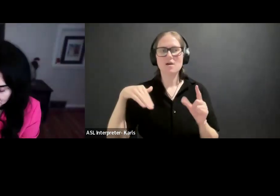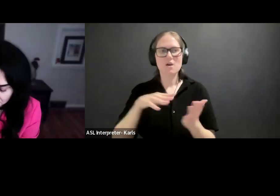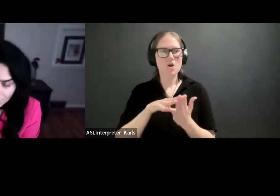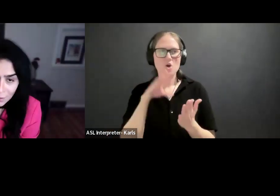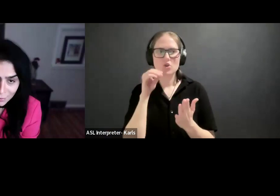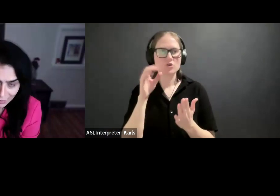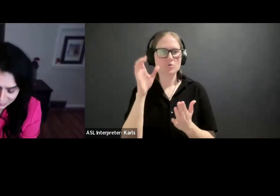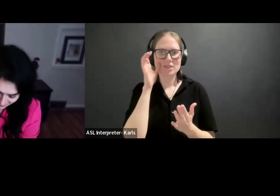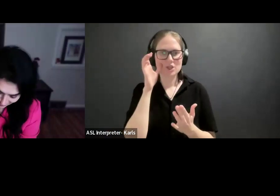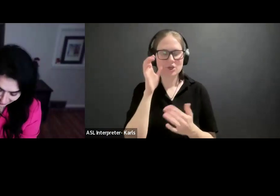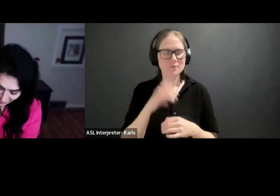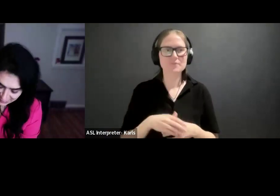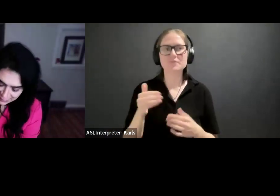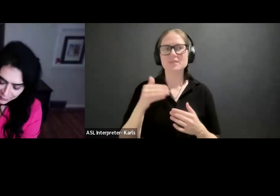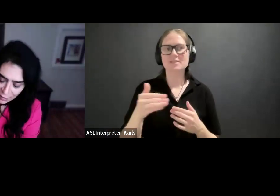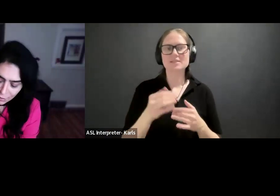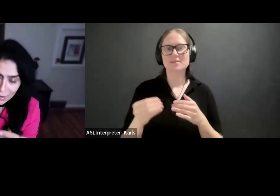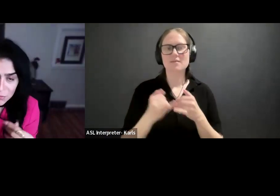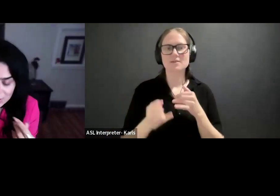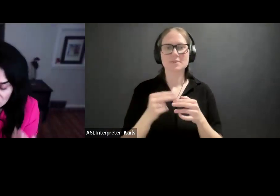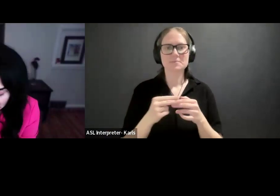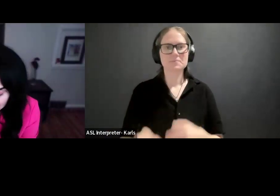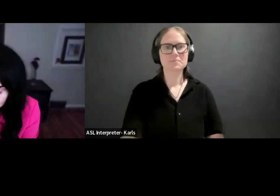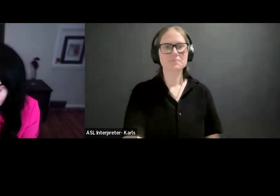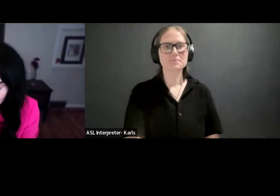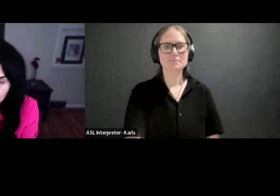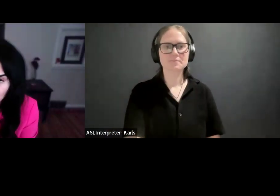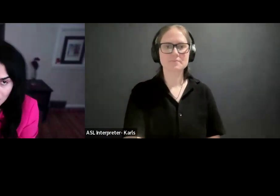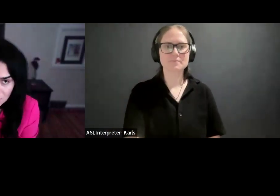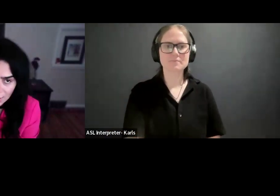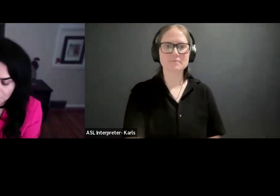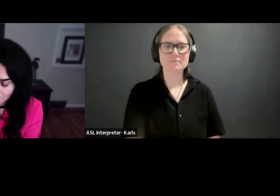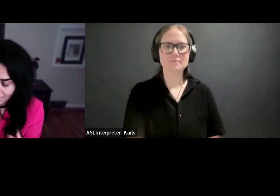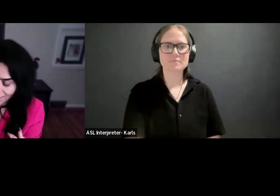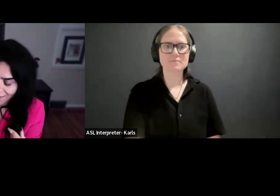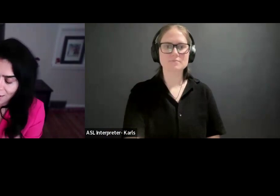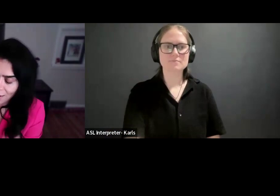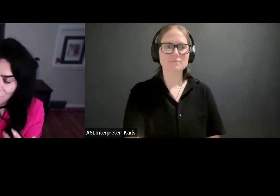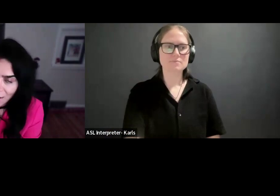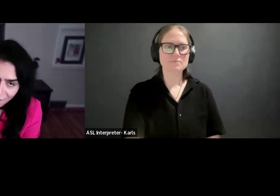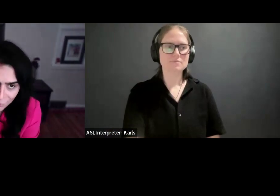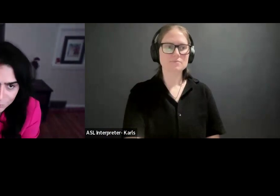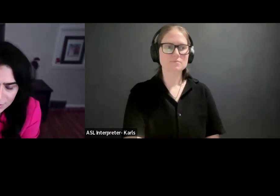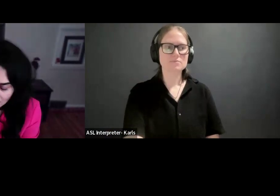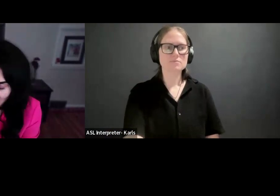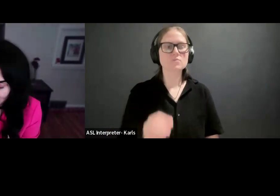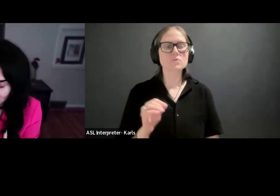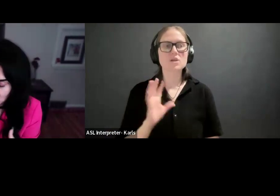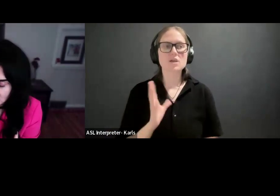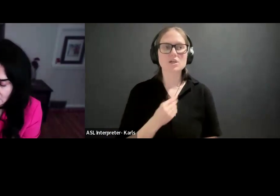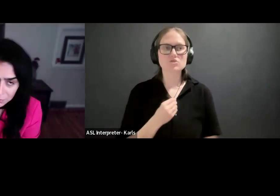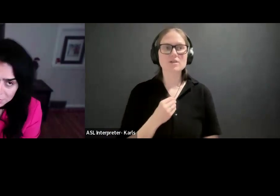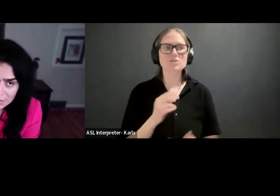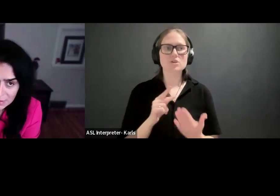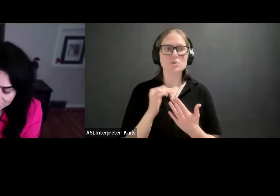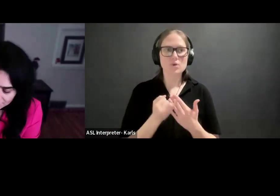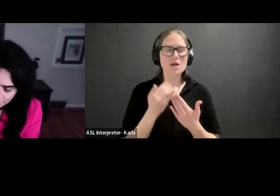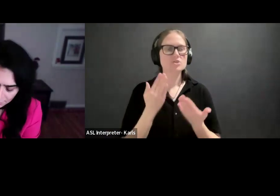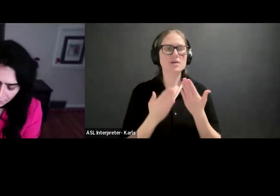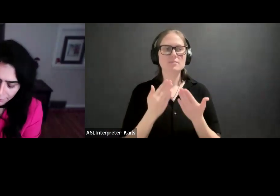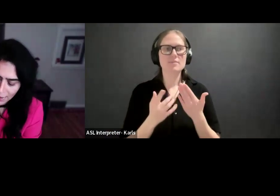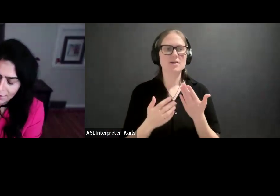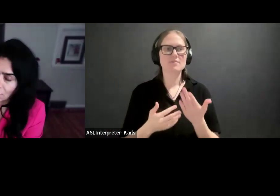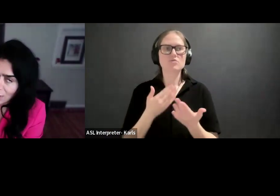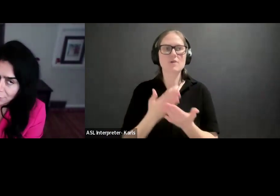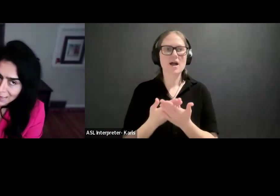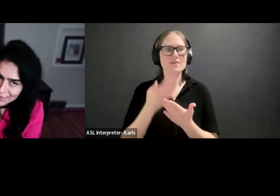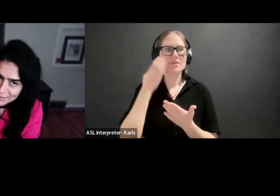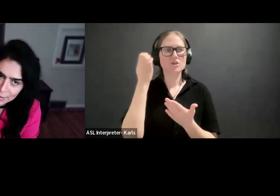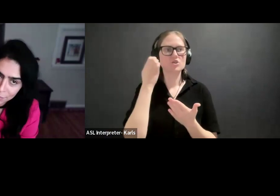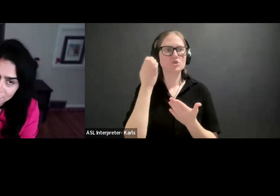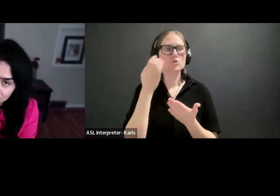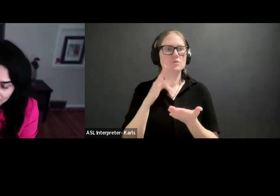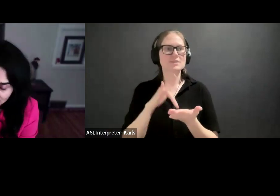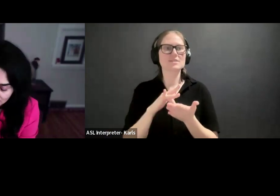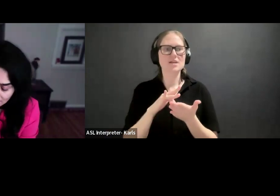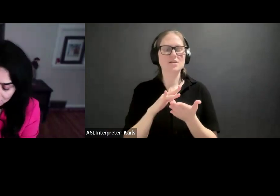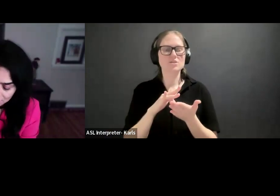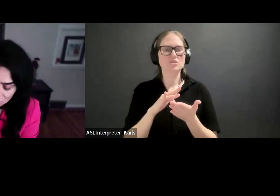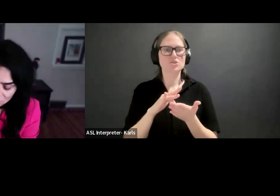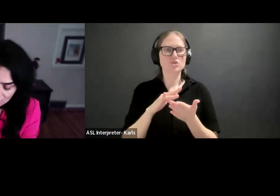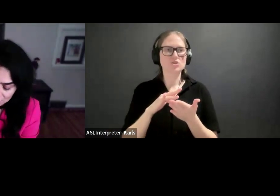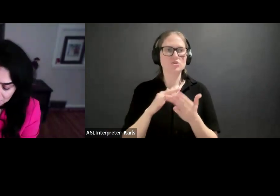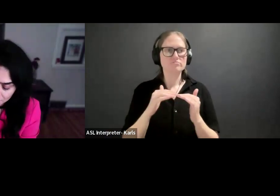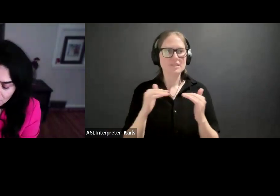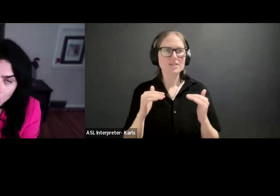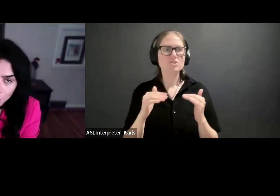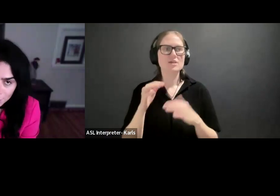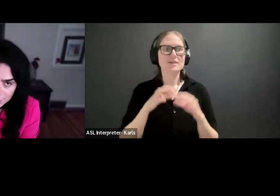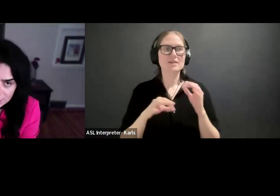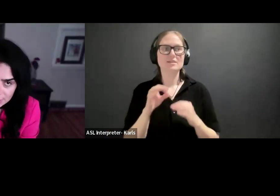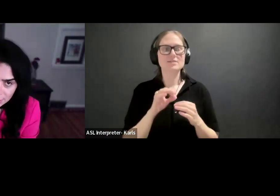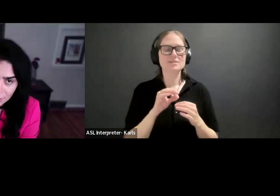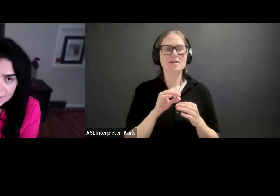to hear next and last. A transgender body project might have arrived at a Eurocenter station that rather than deflating capital G gender, boost.